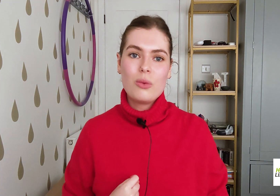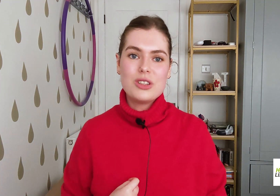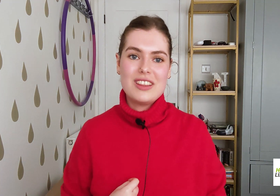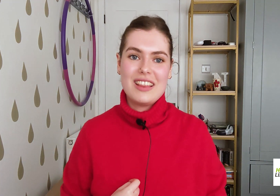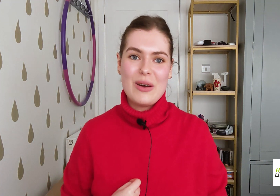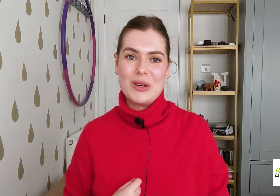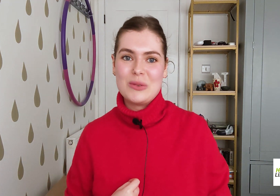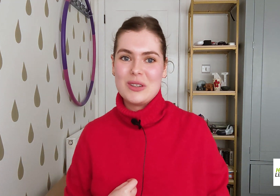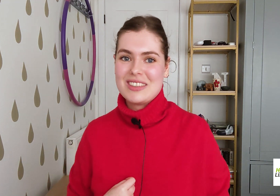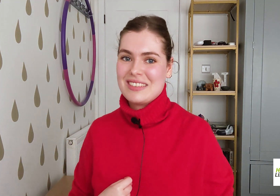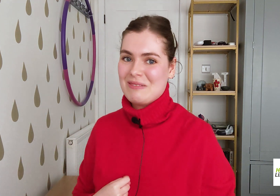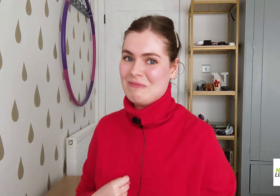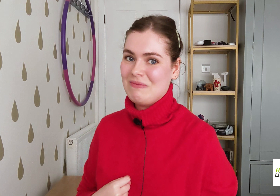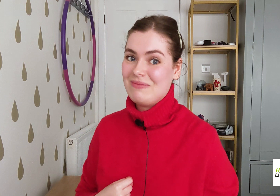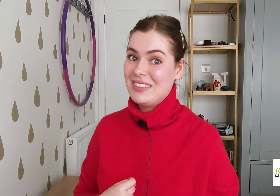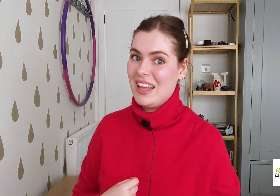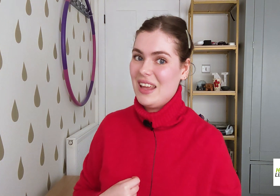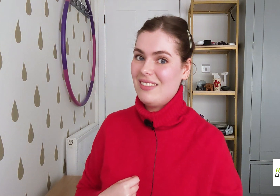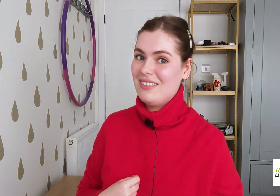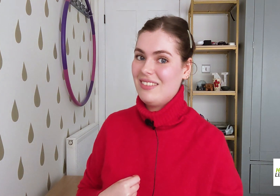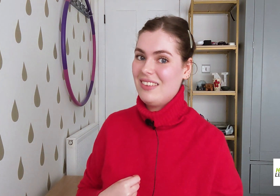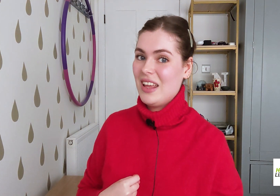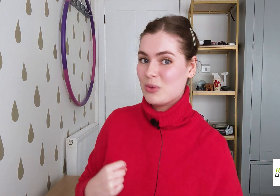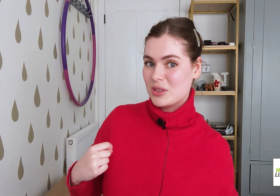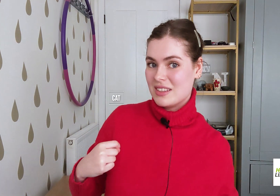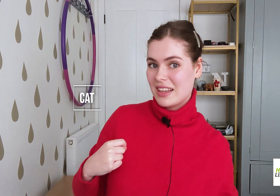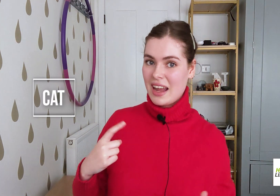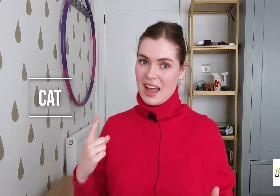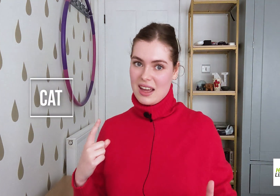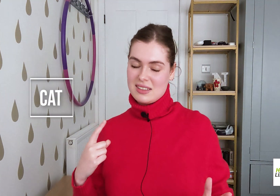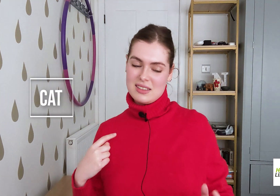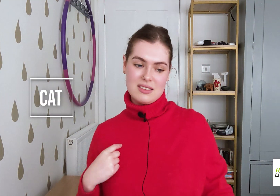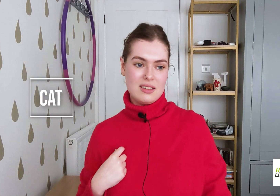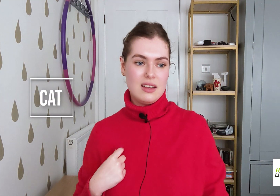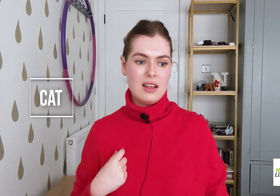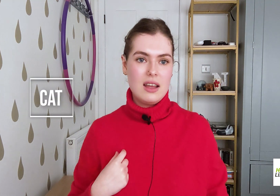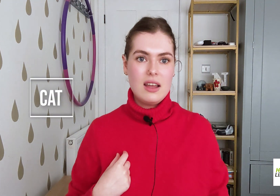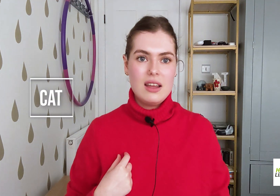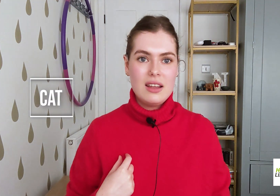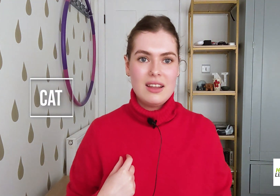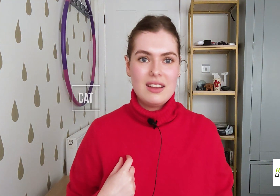What do you think that word was? It was “CAT”